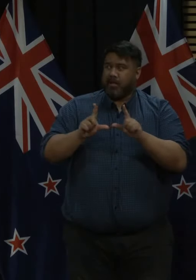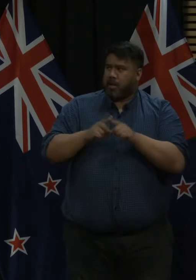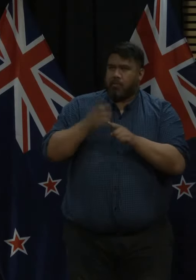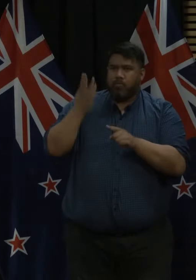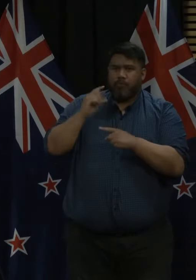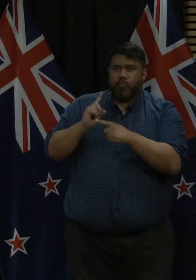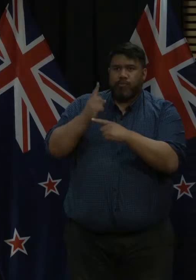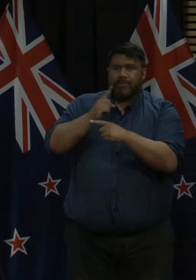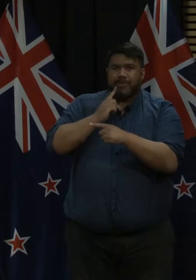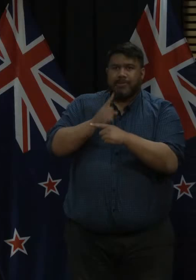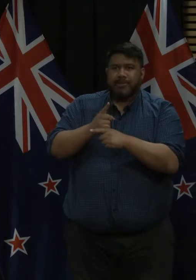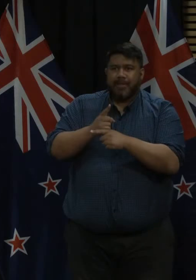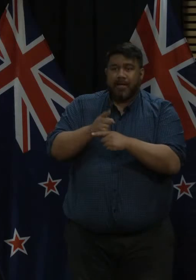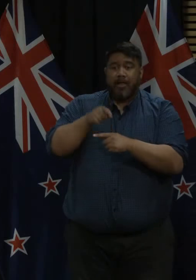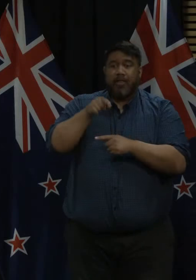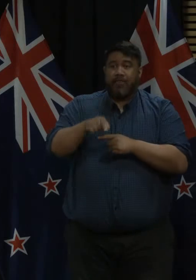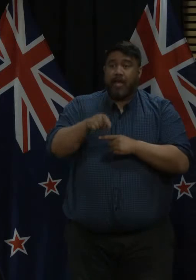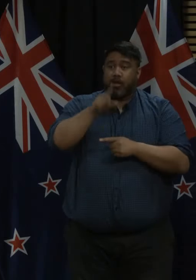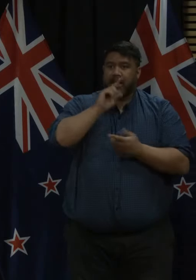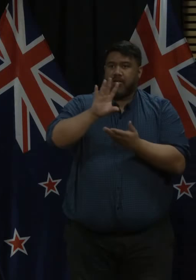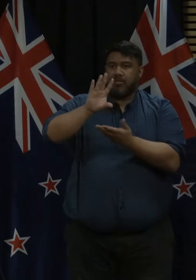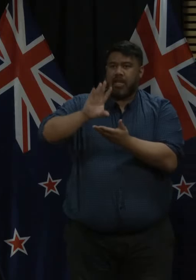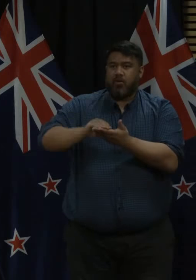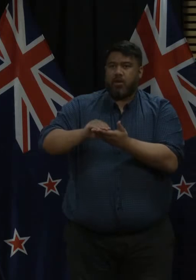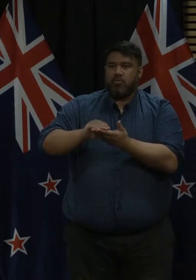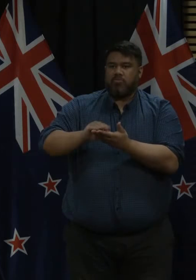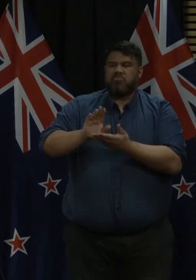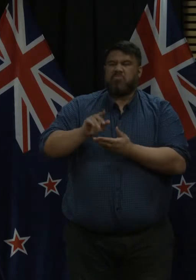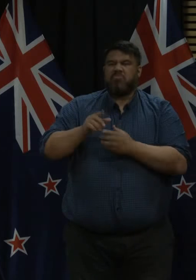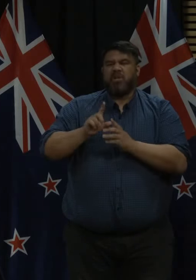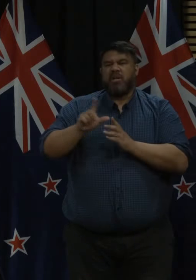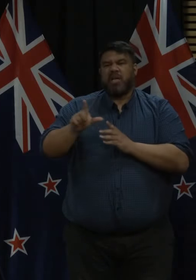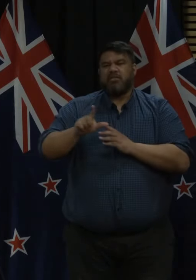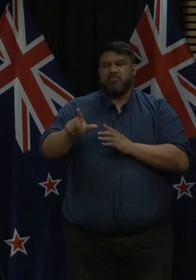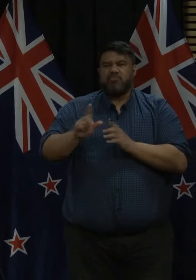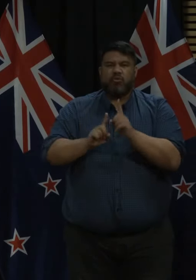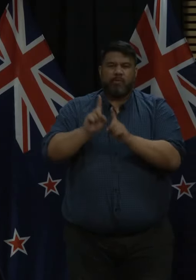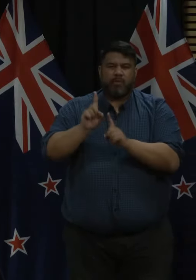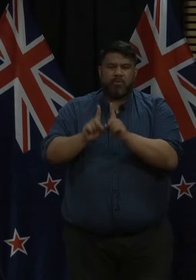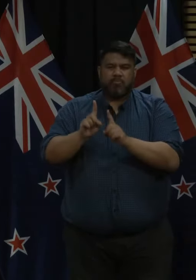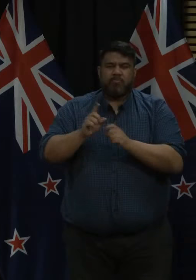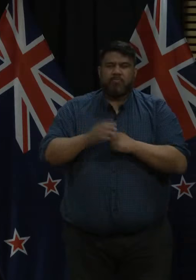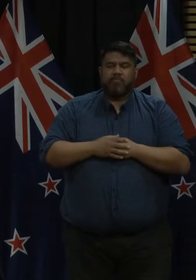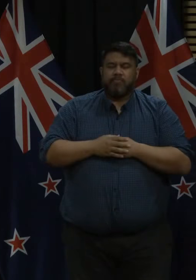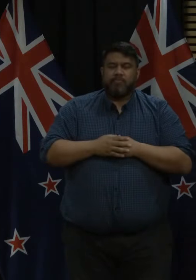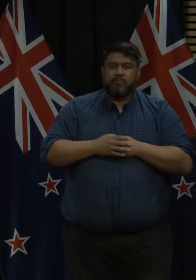Then through November we will be making the vaccination certificate that the Prime